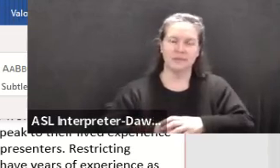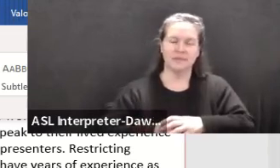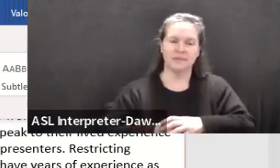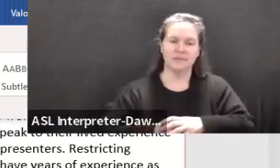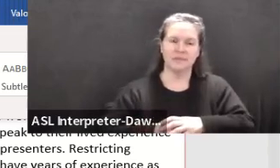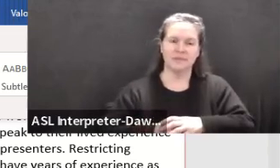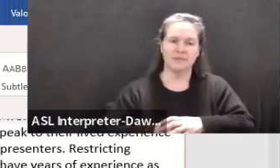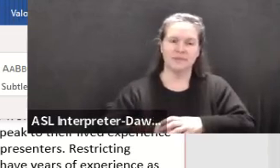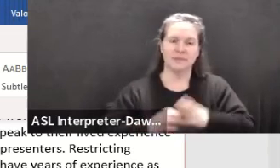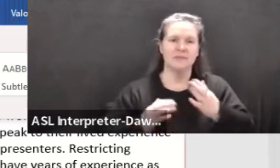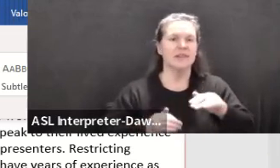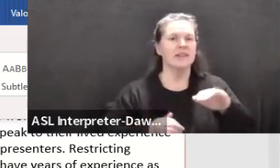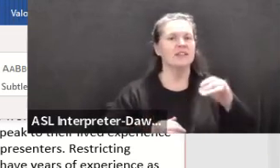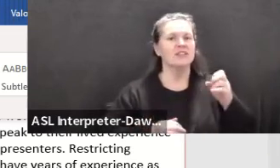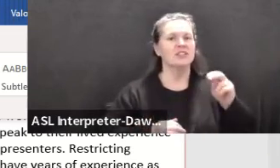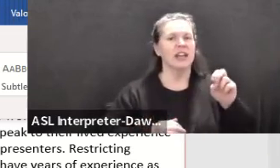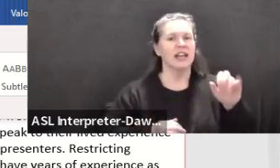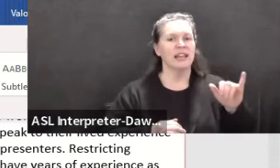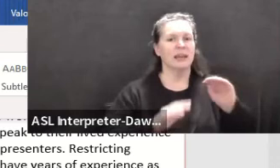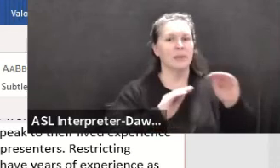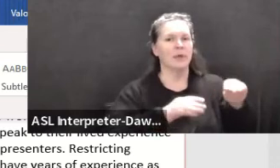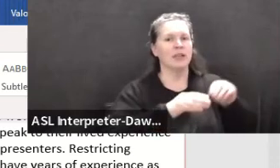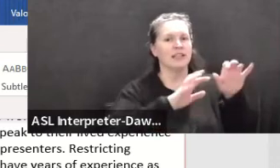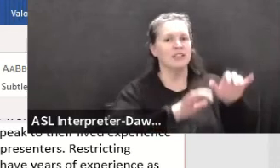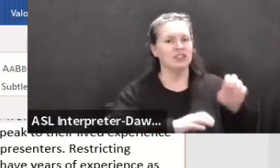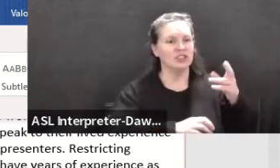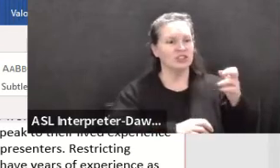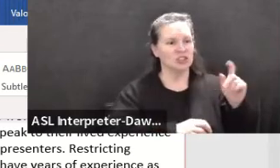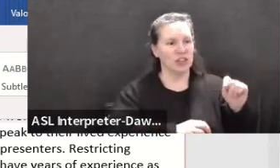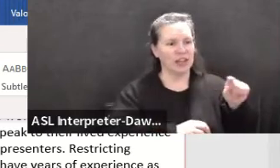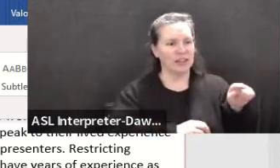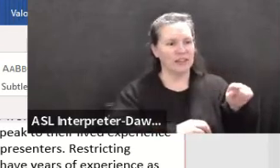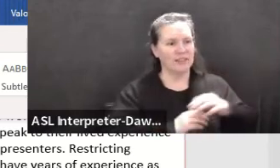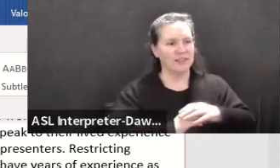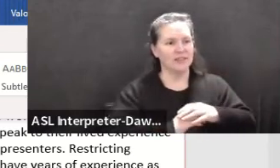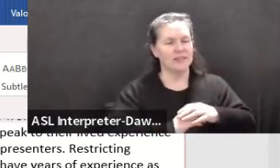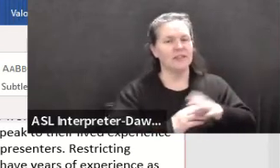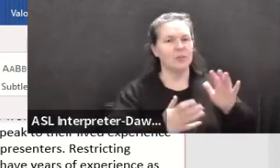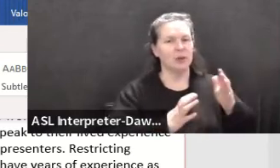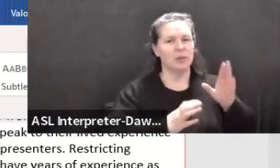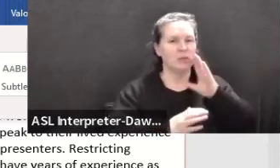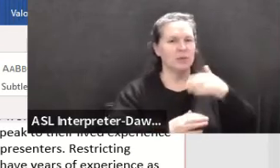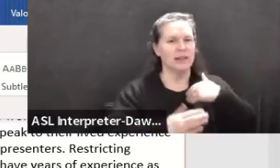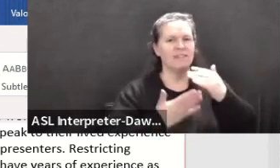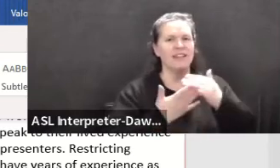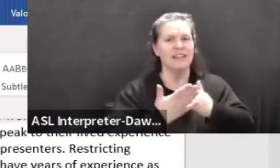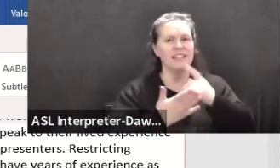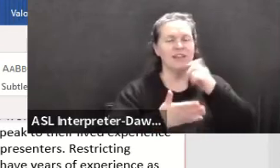And Jenny put in the chat, you know, pretty much will there be a list of approved trainings,